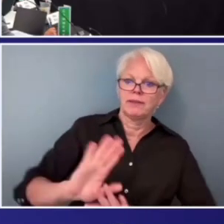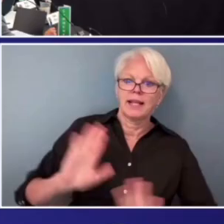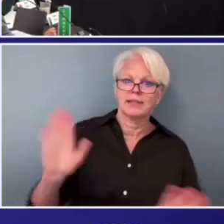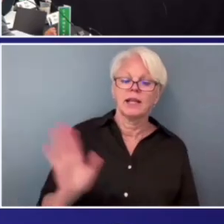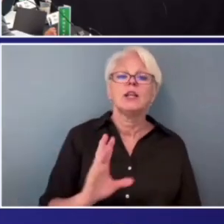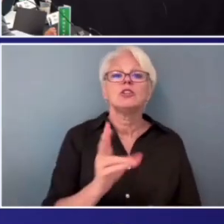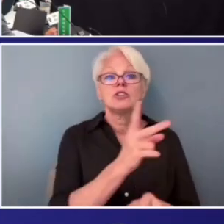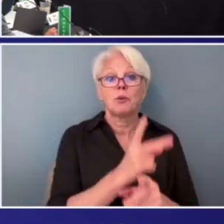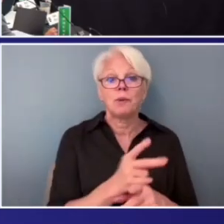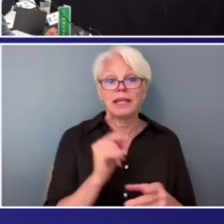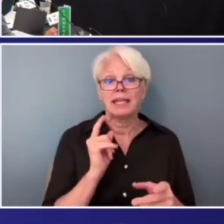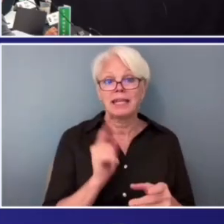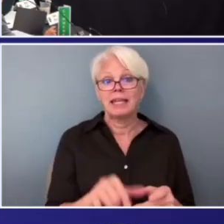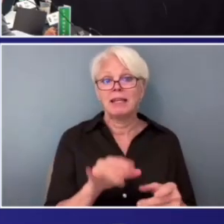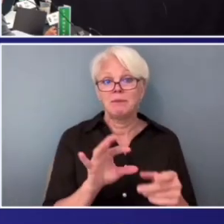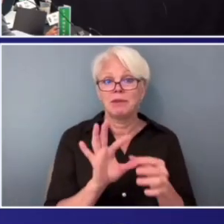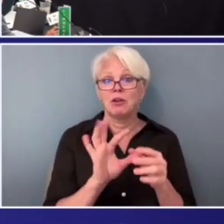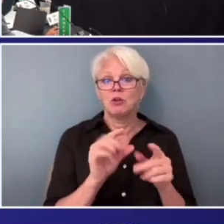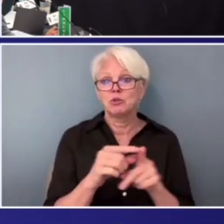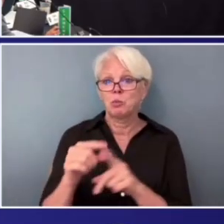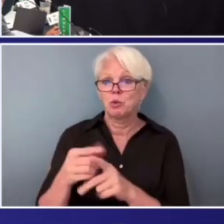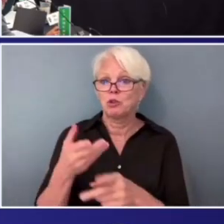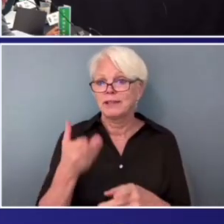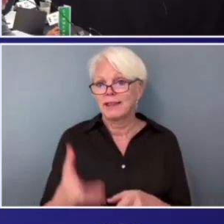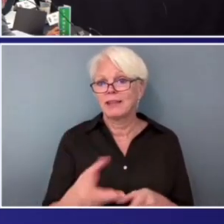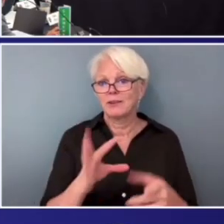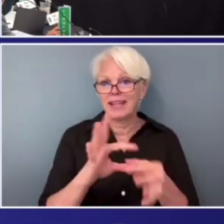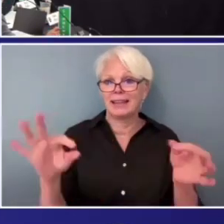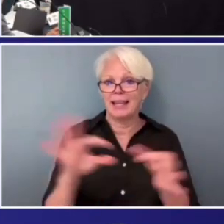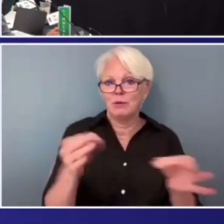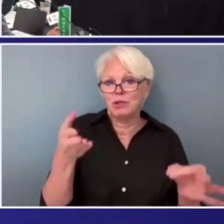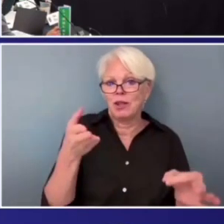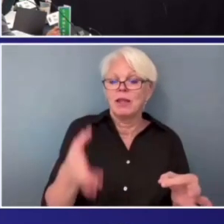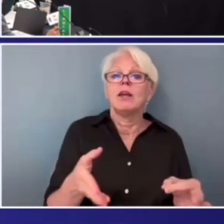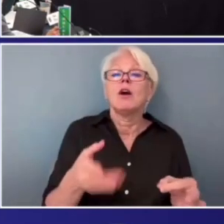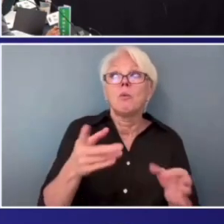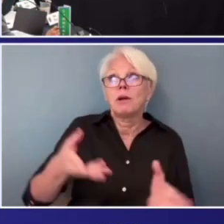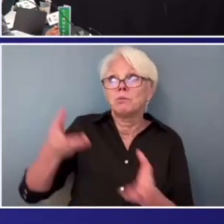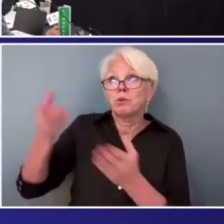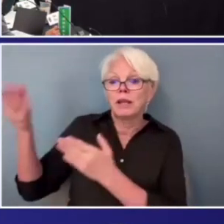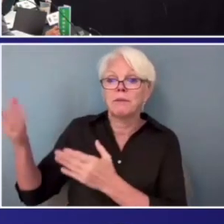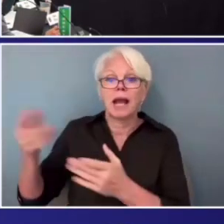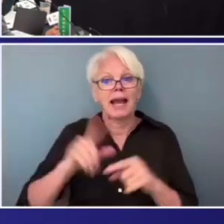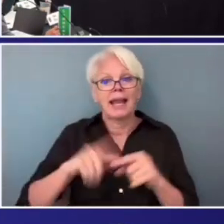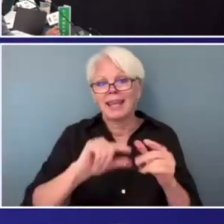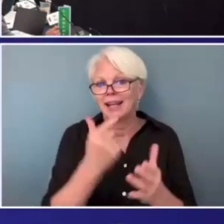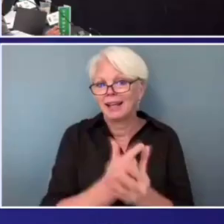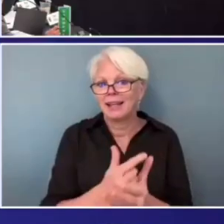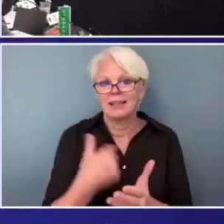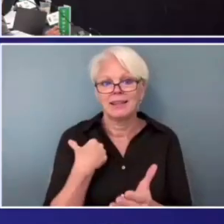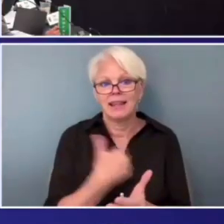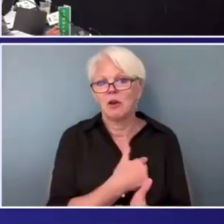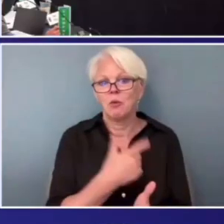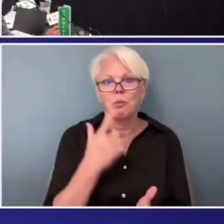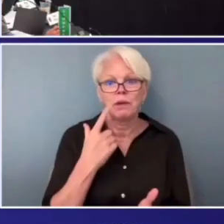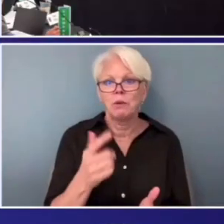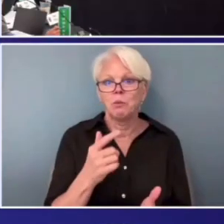there. We will take this back. I can't guarantee that we are going to scrub the regs with all the places that we